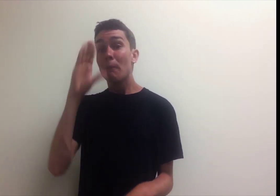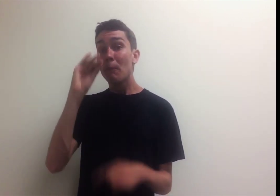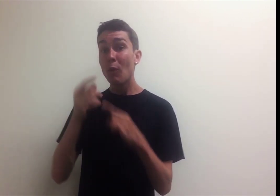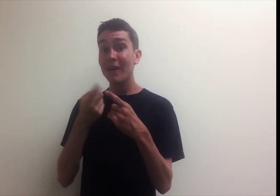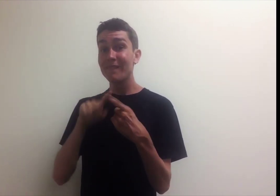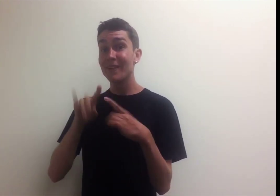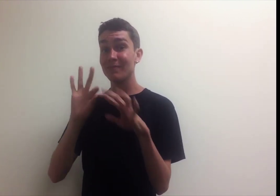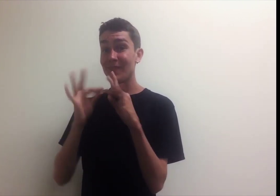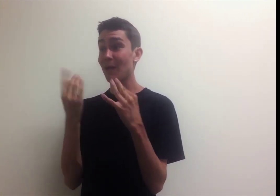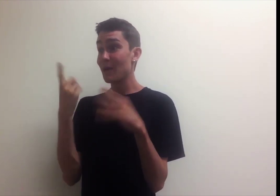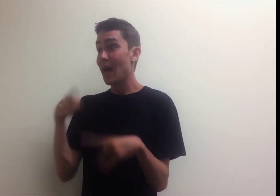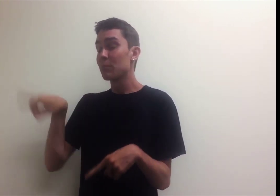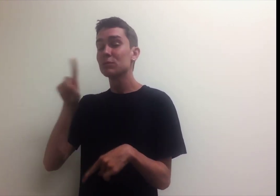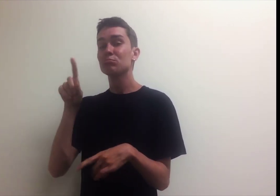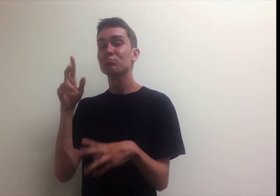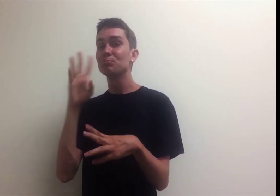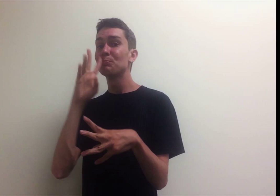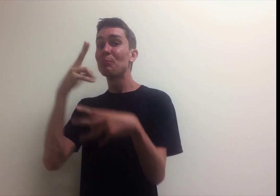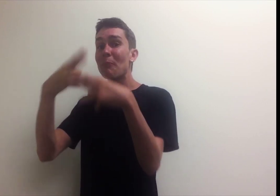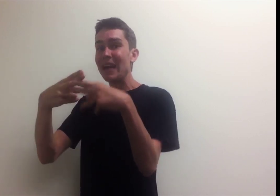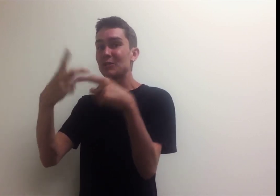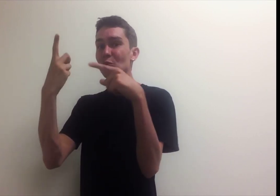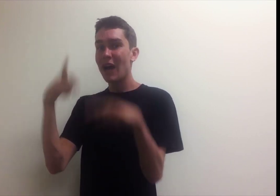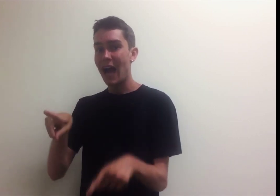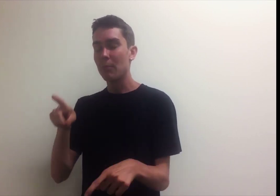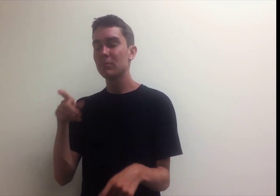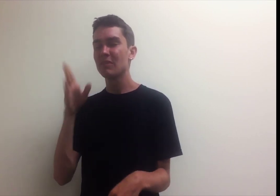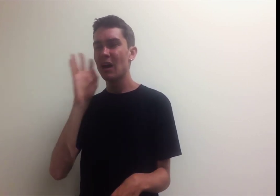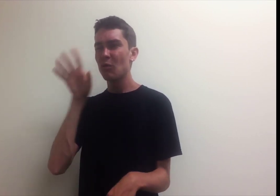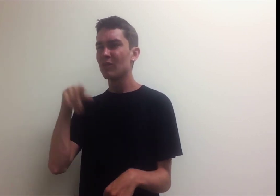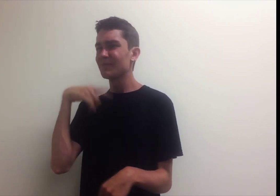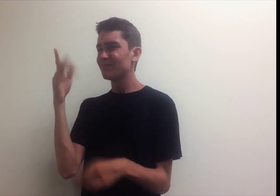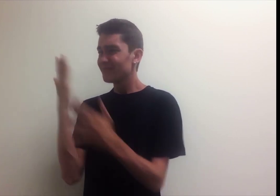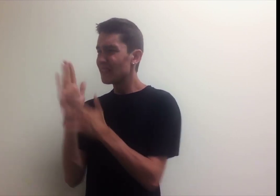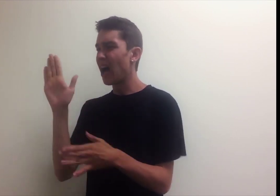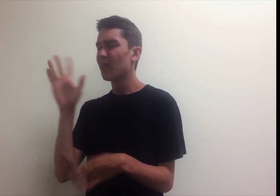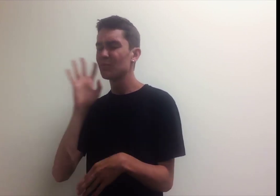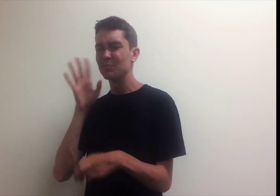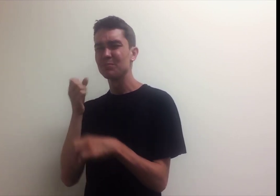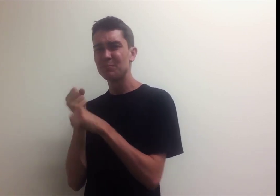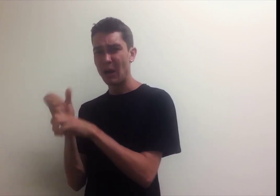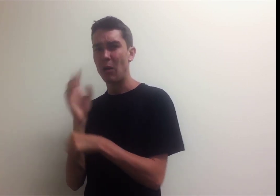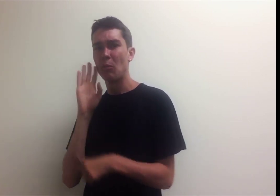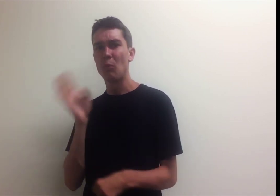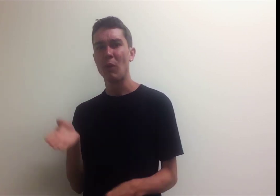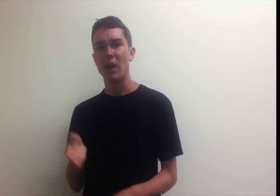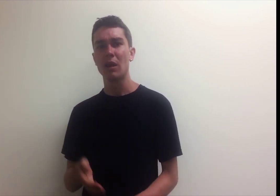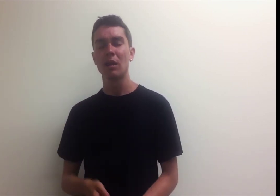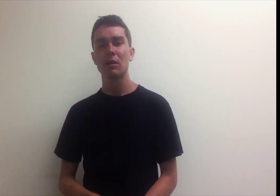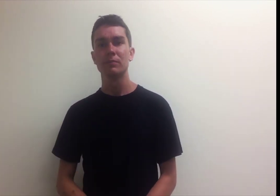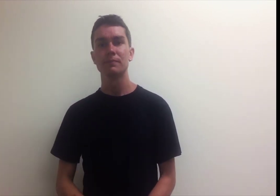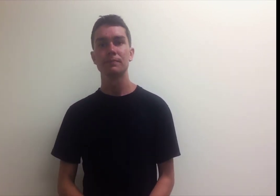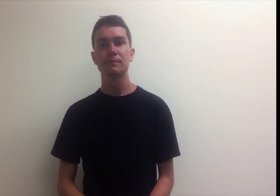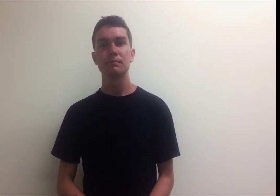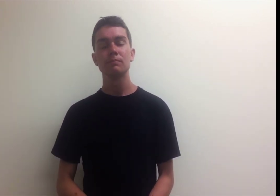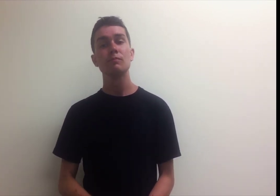I would scream at my boyfriend, my own family whenever they brought this up.